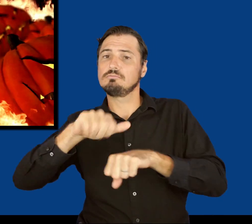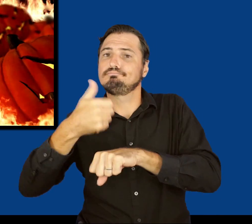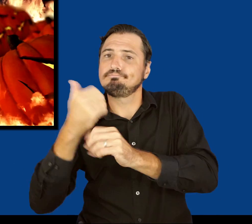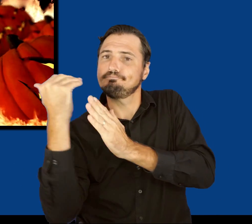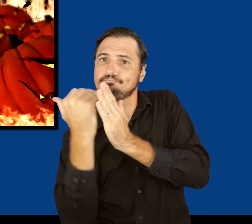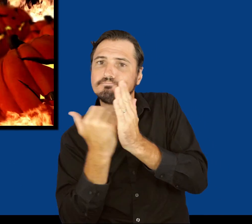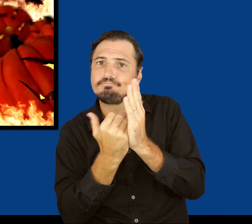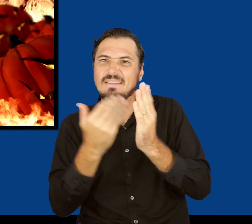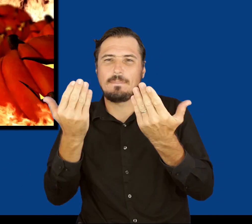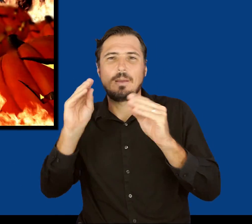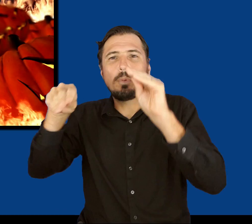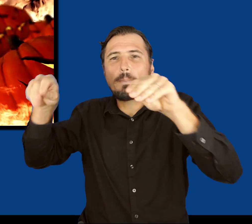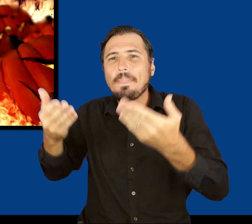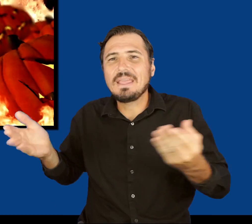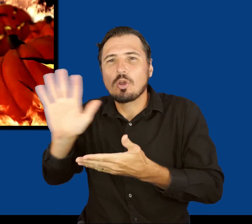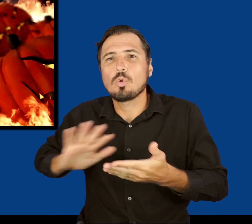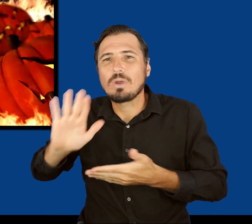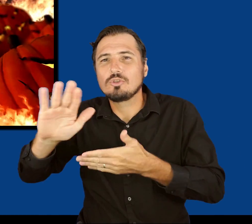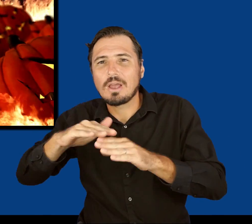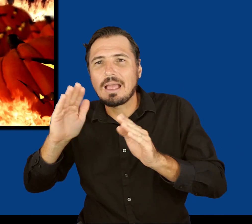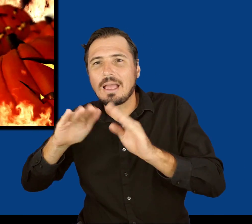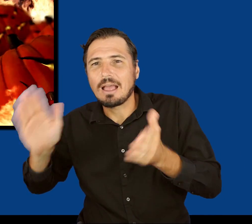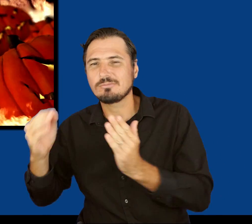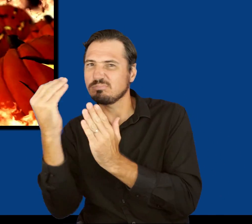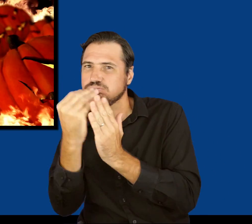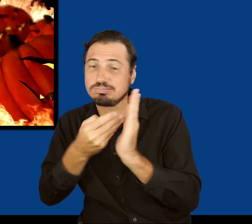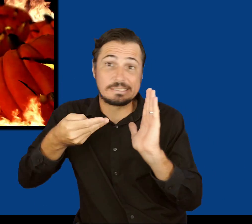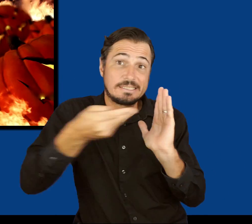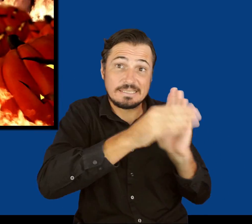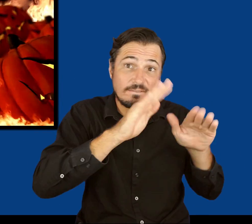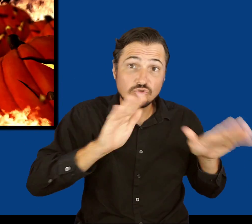around the house. There are many creative ways to have a fun, SAFE Halloween!